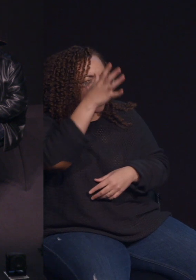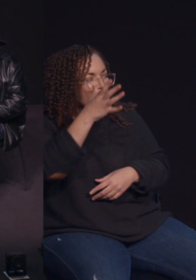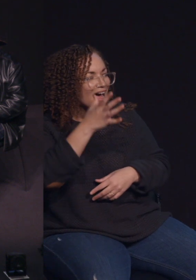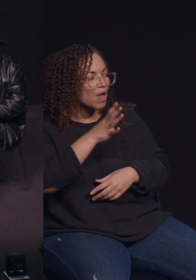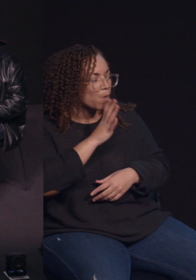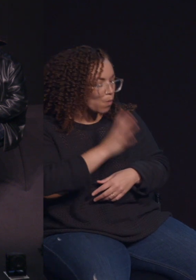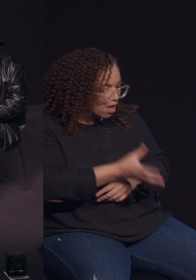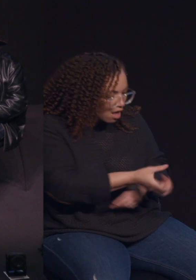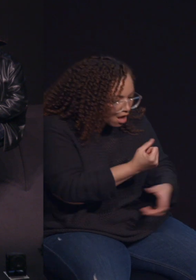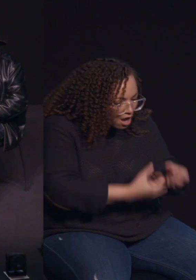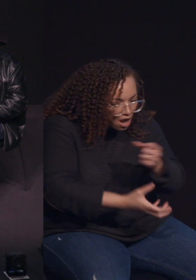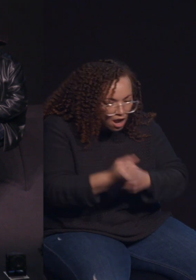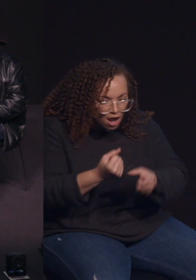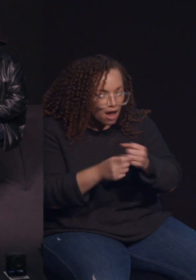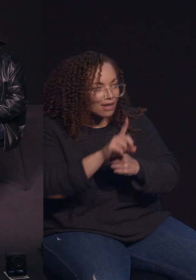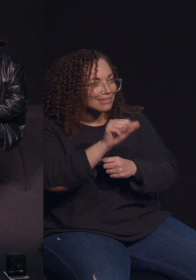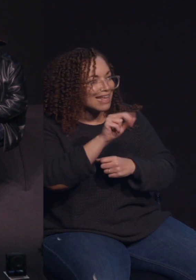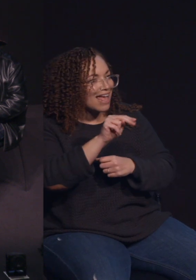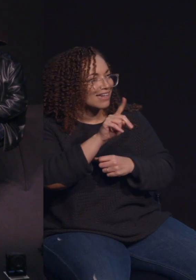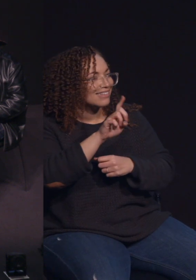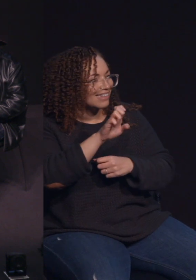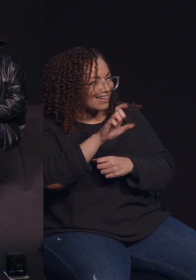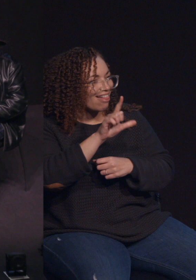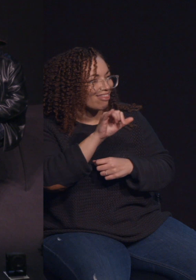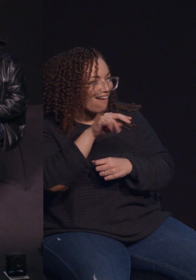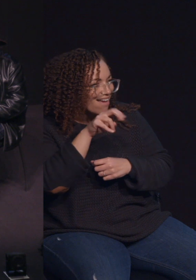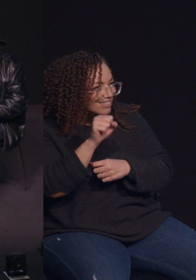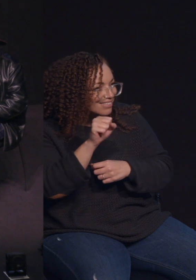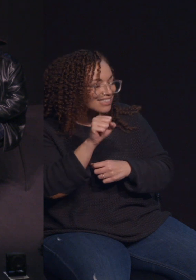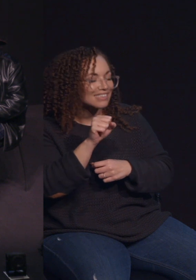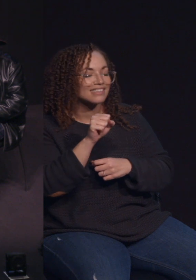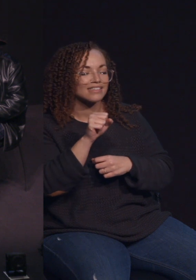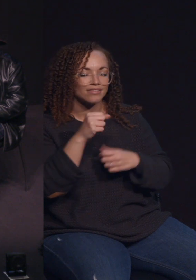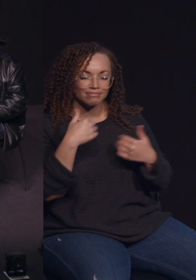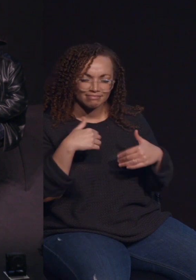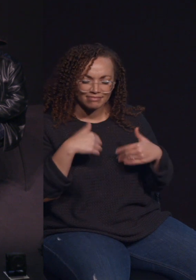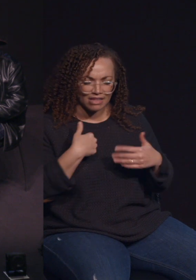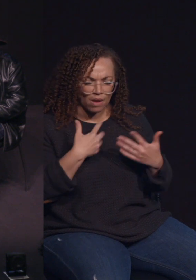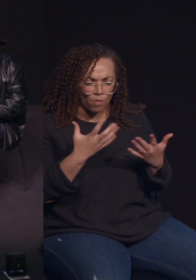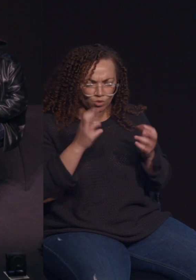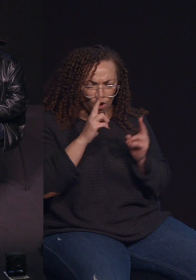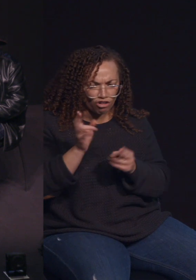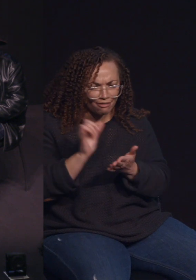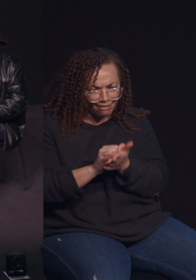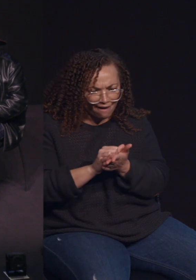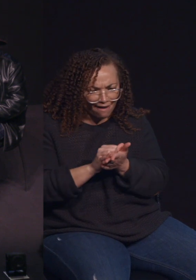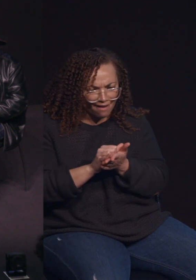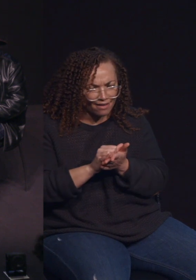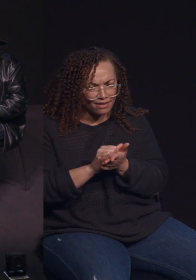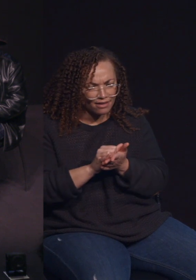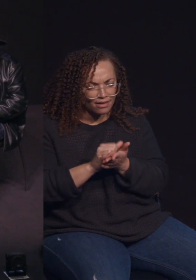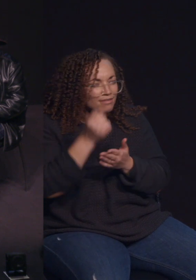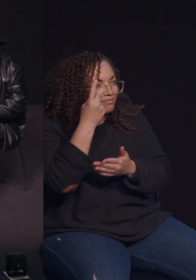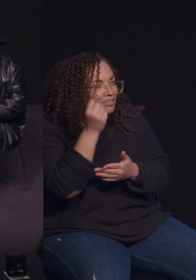and then with the fishing, so I really wanna honor them and that sharecropping didn't rip that from them.